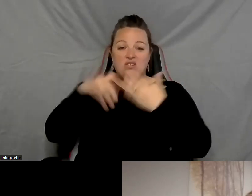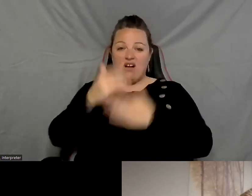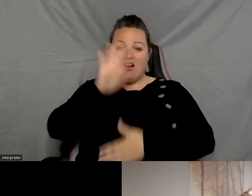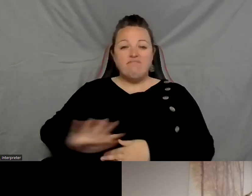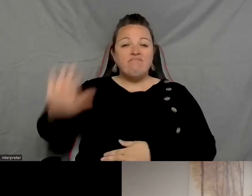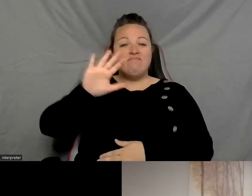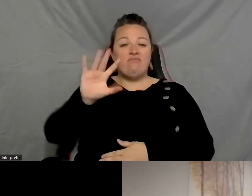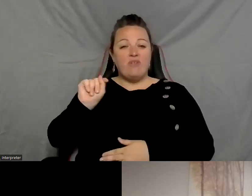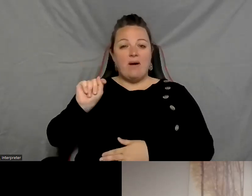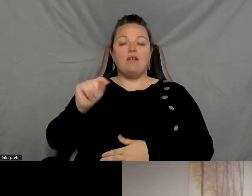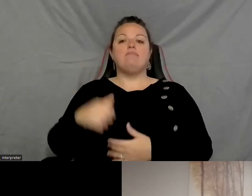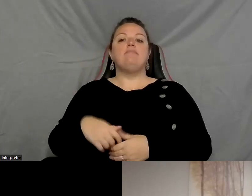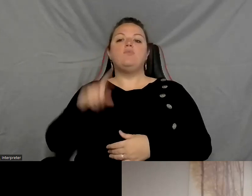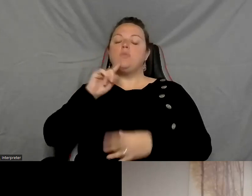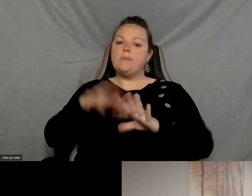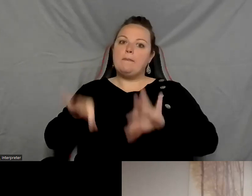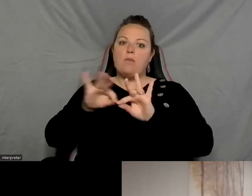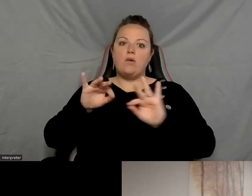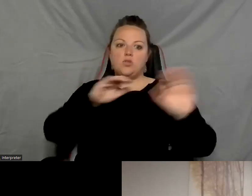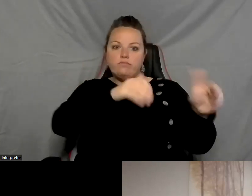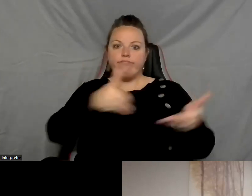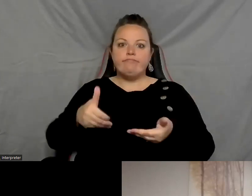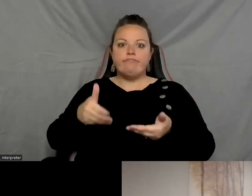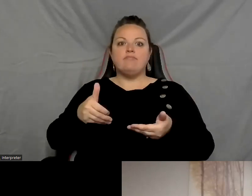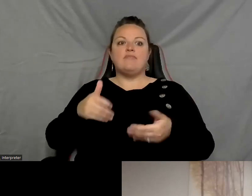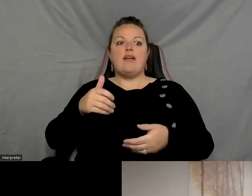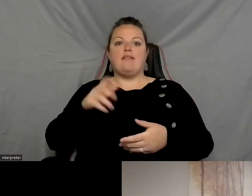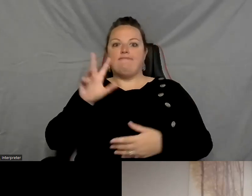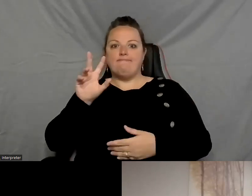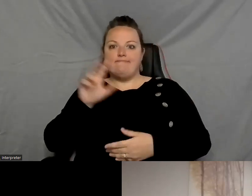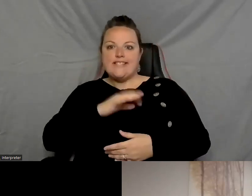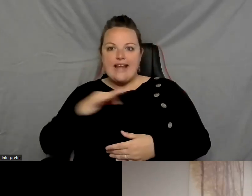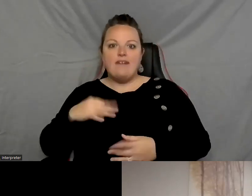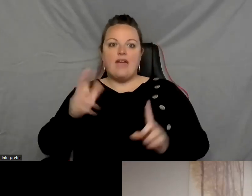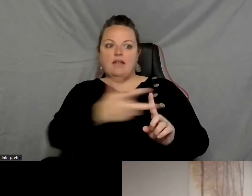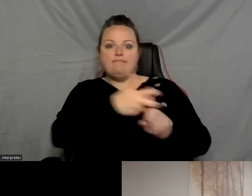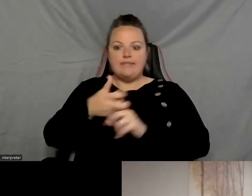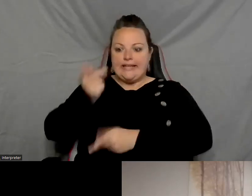as we try to, you know, retain and grow what we're working on in the state. UVM started